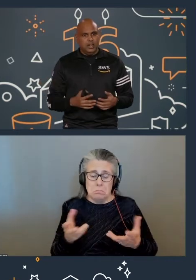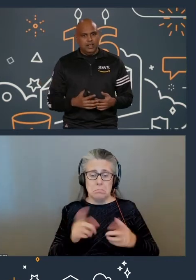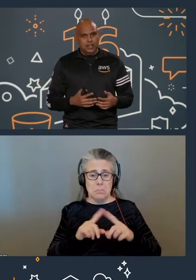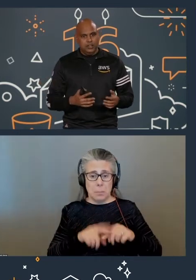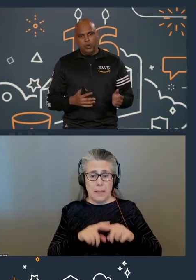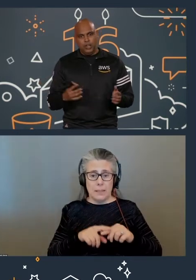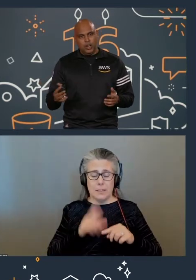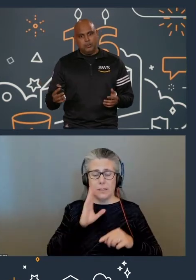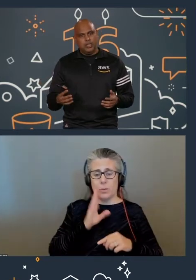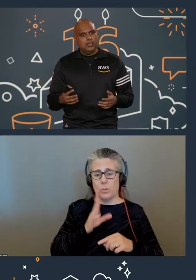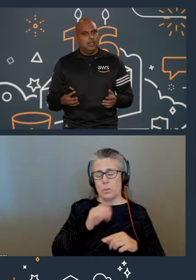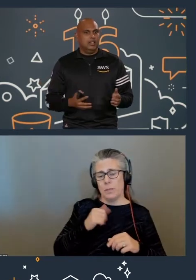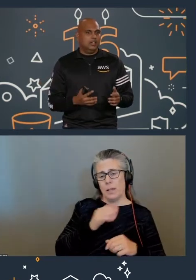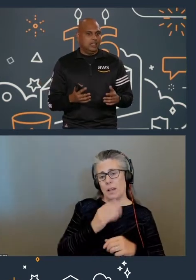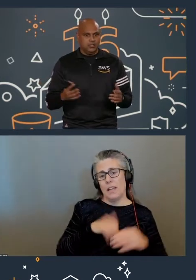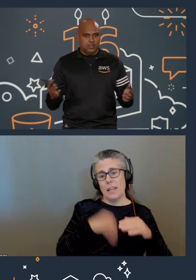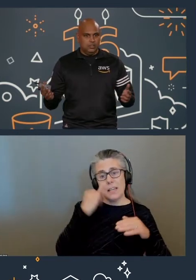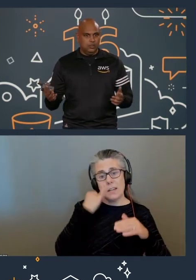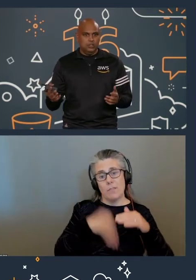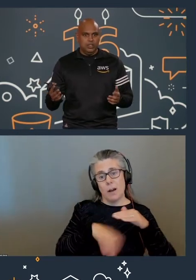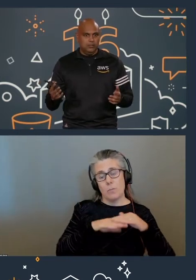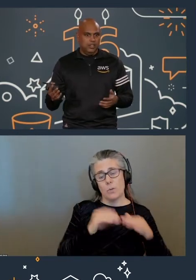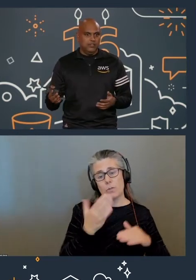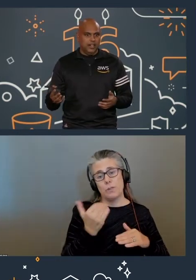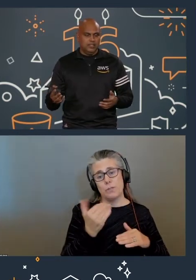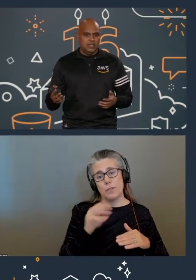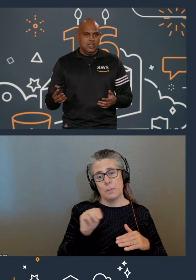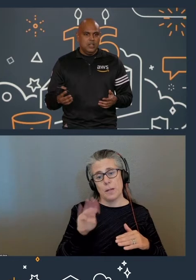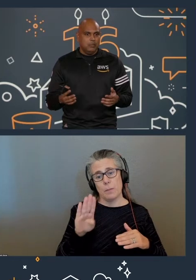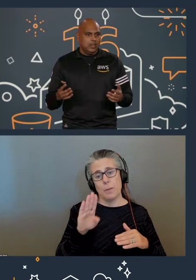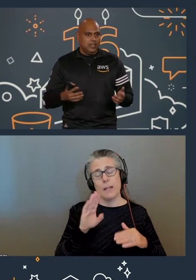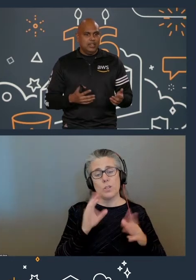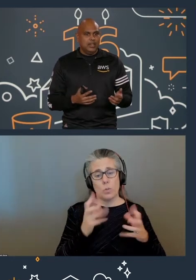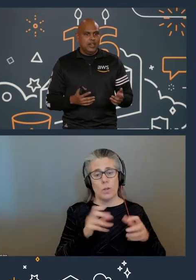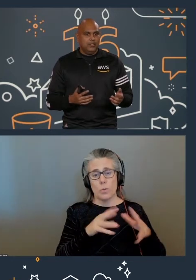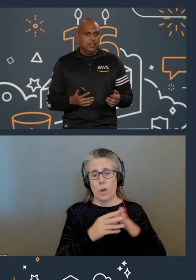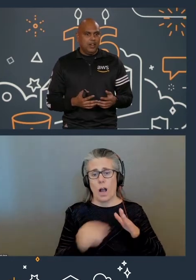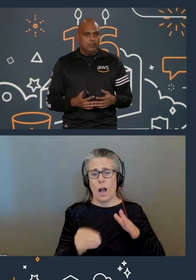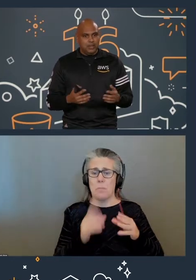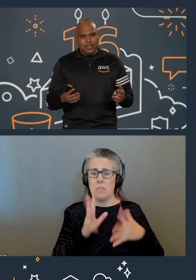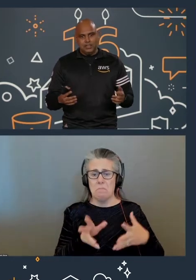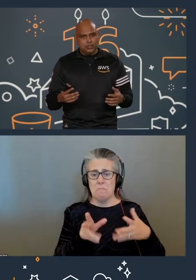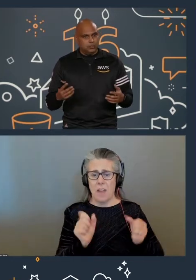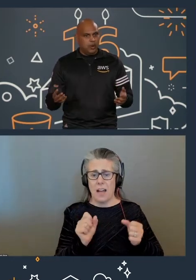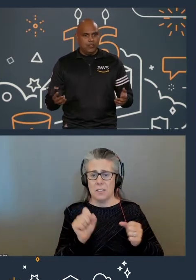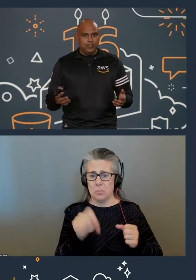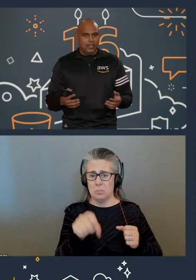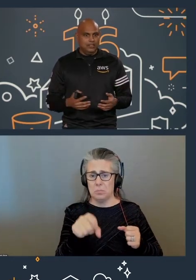and you want to copy it, the data transfer is usually very fast. But on the other hand, if you have millions of small files,